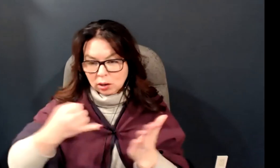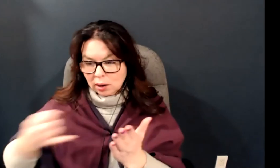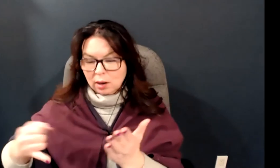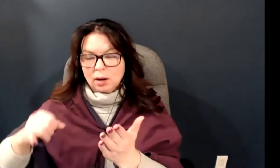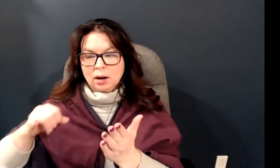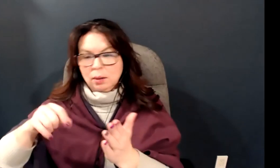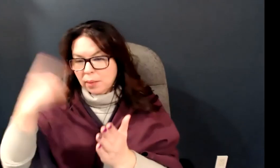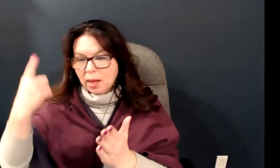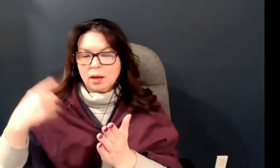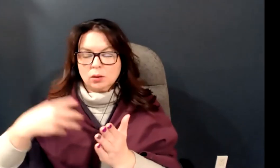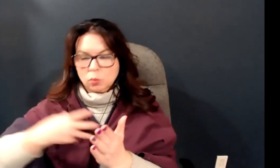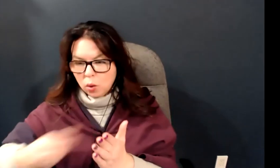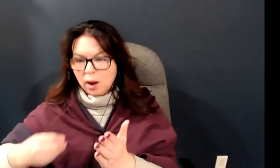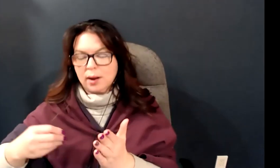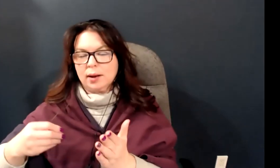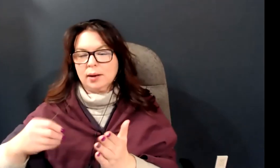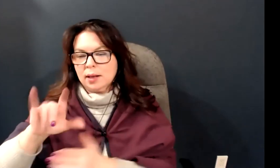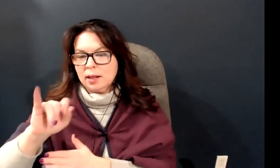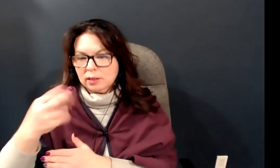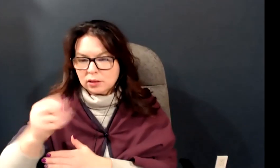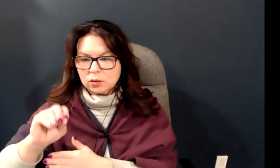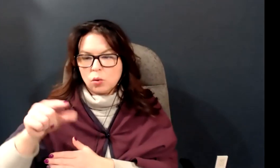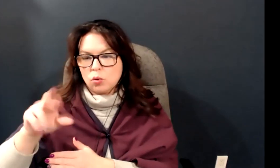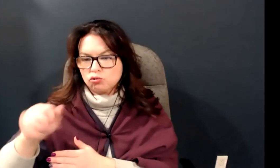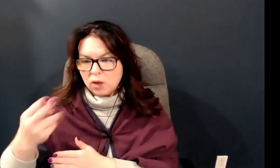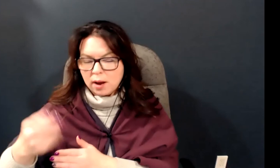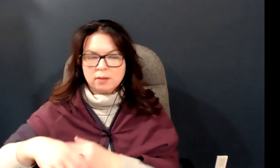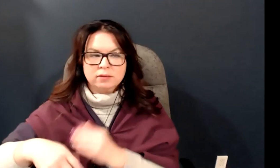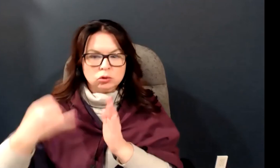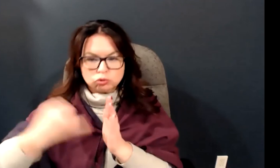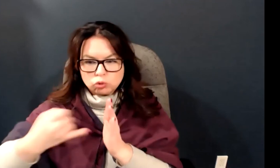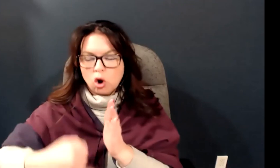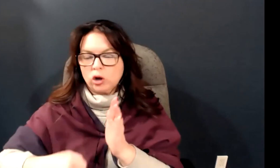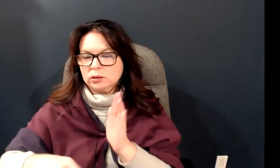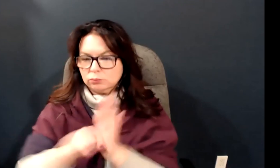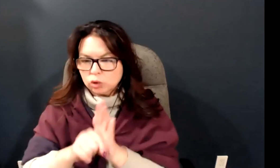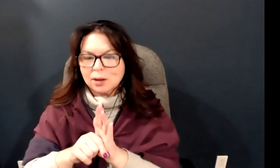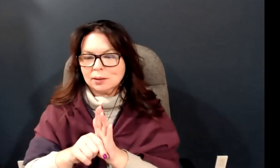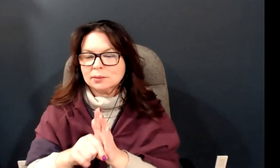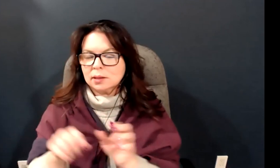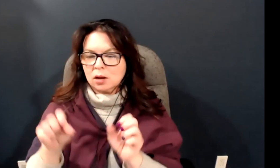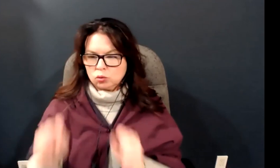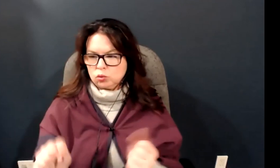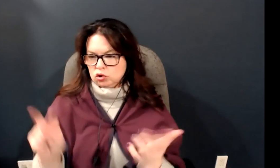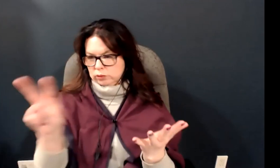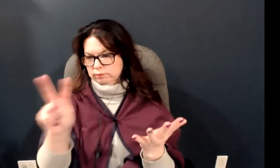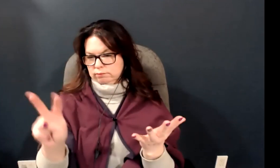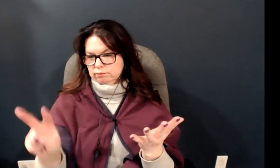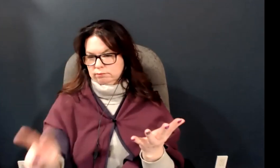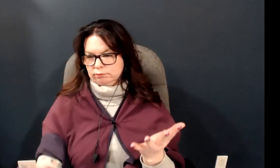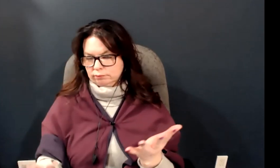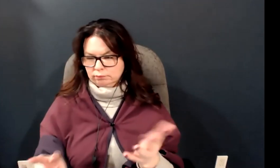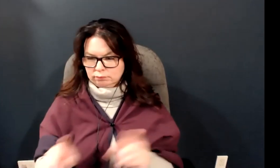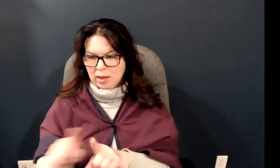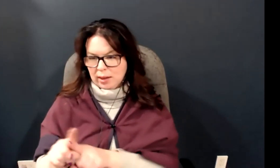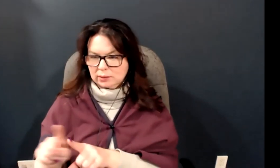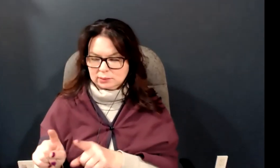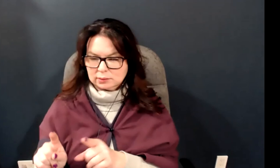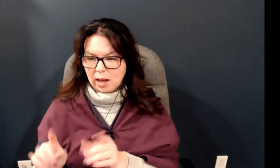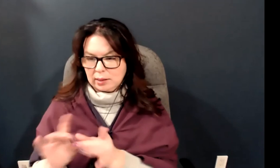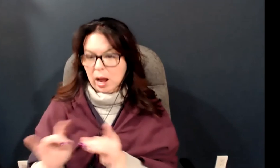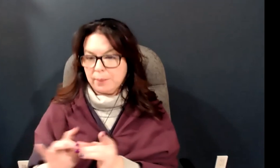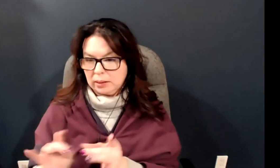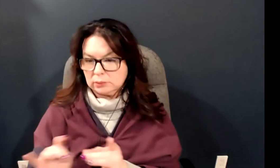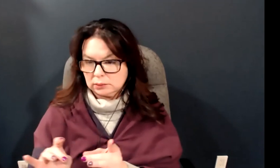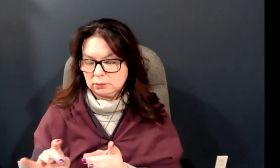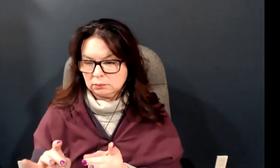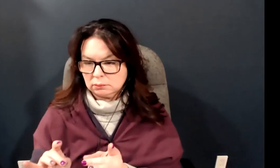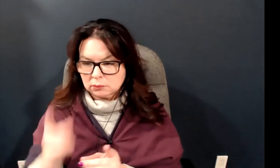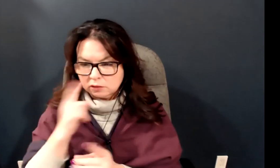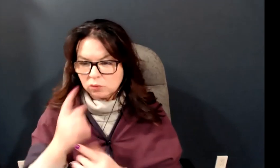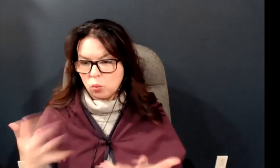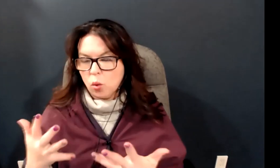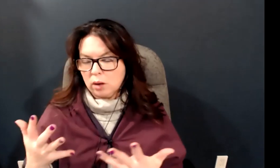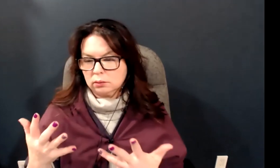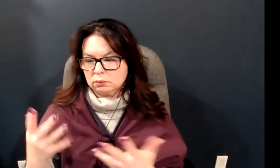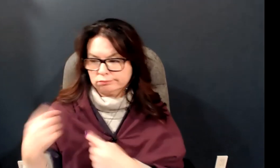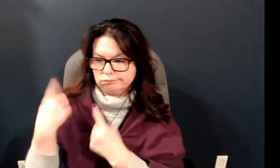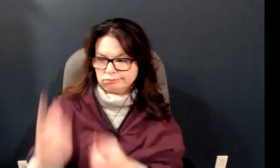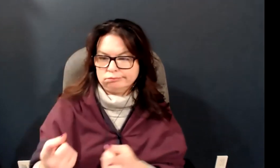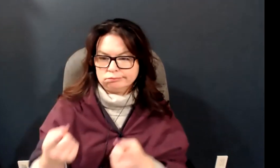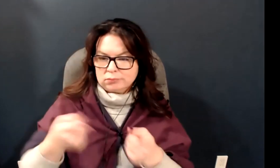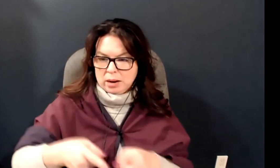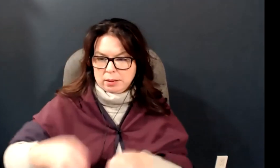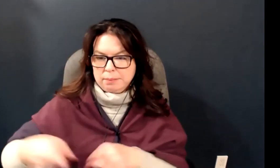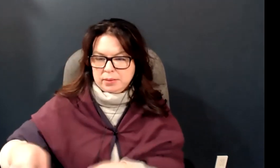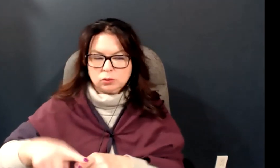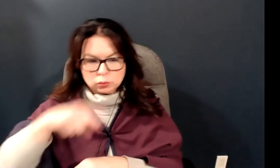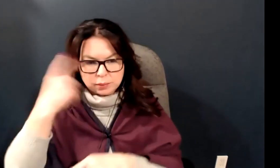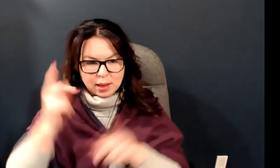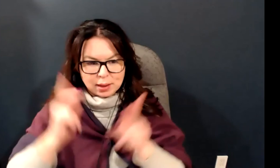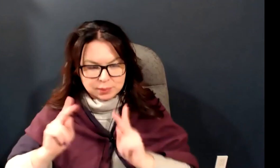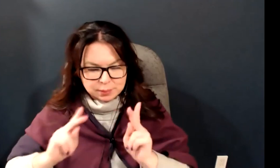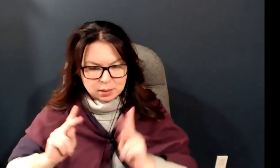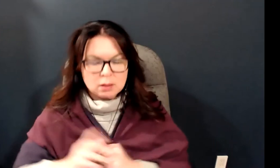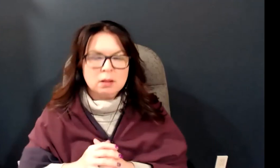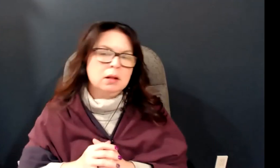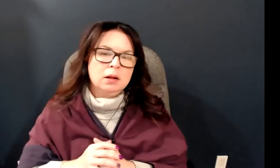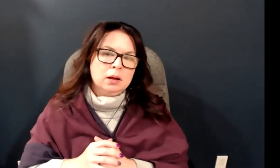Samuel Brown and I was wondering and I loved seeing the documentary trailer there or the